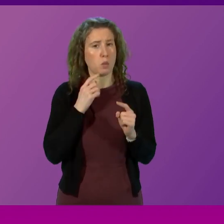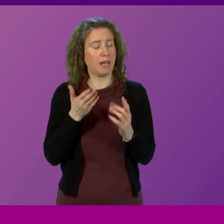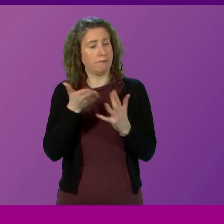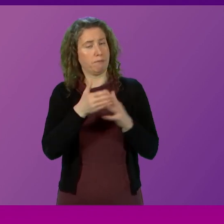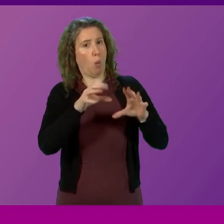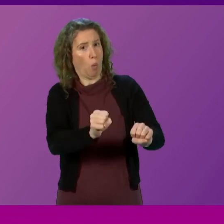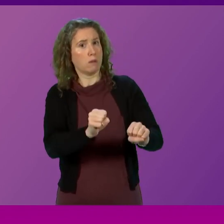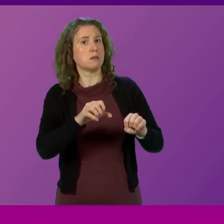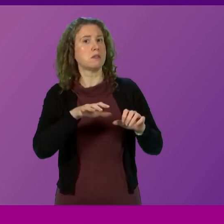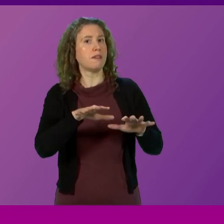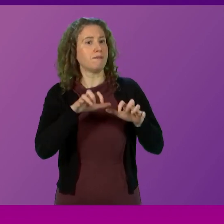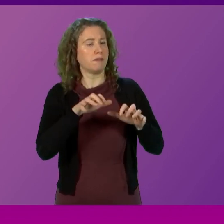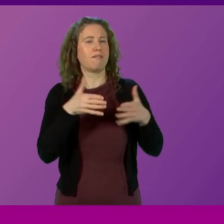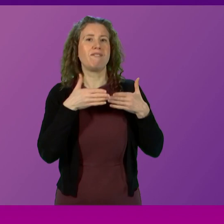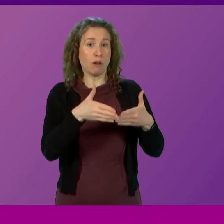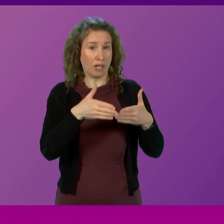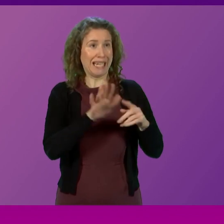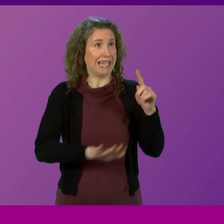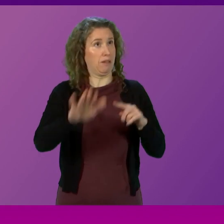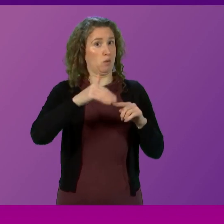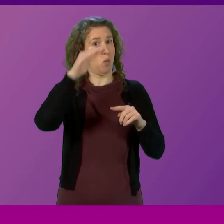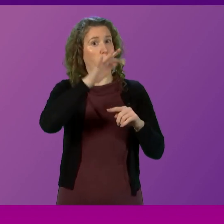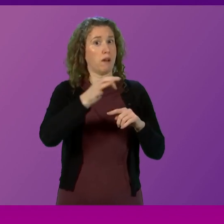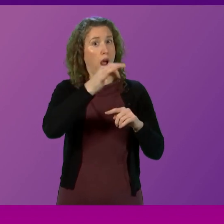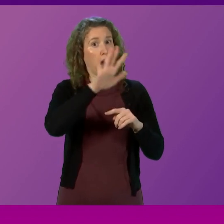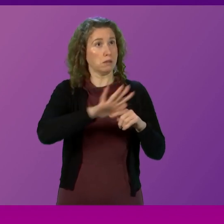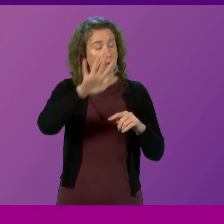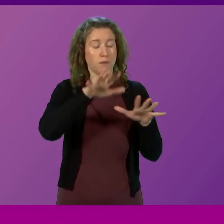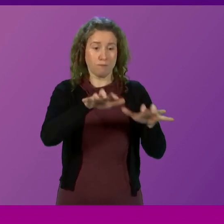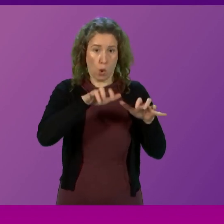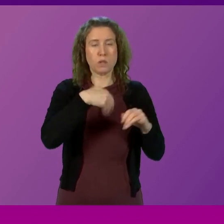hold fares in the northern isles ferry network at current levels until the end of March next year.